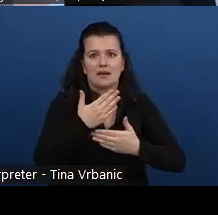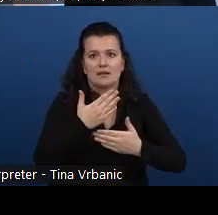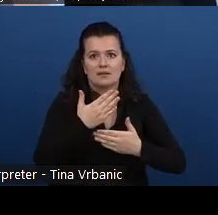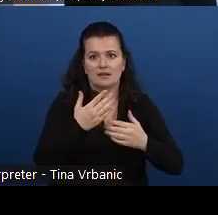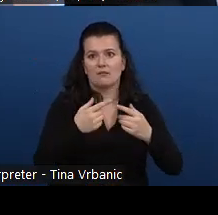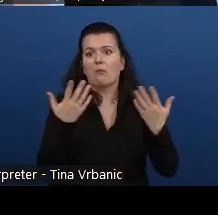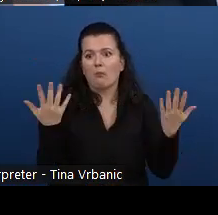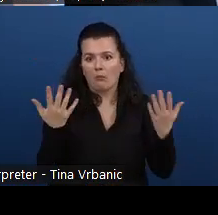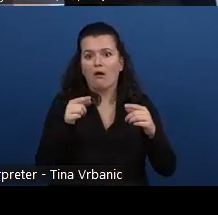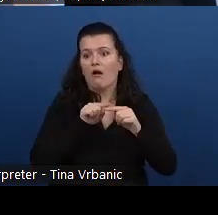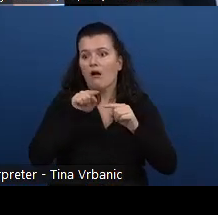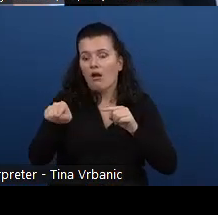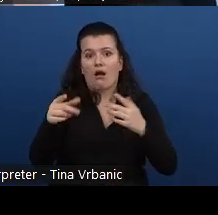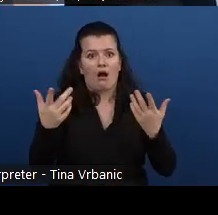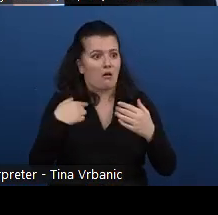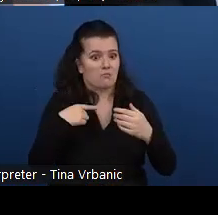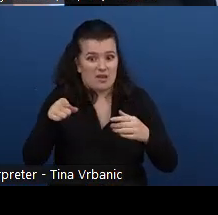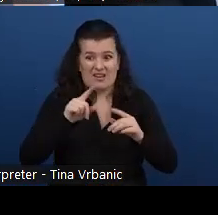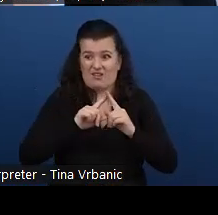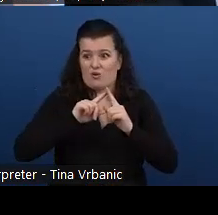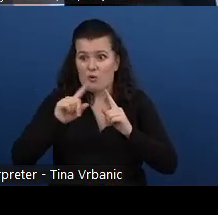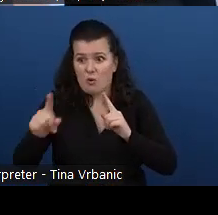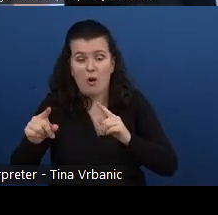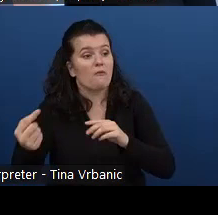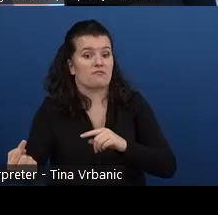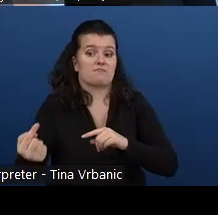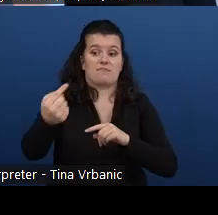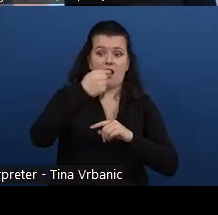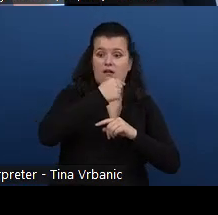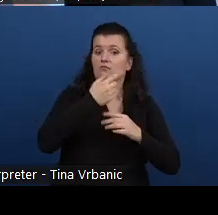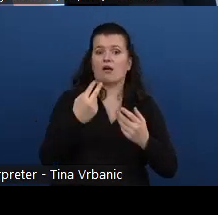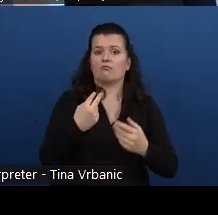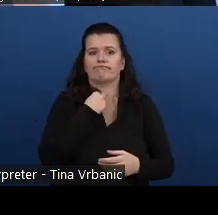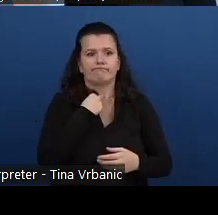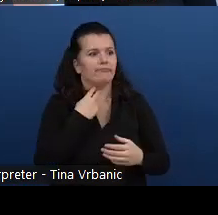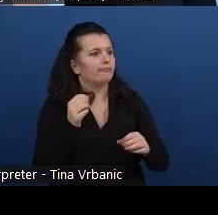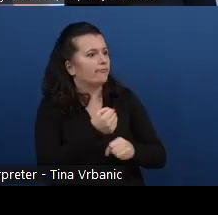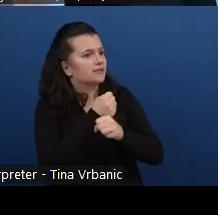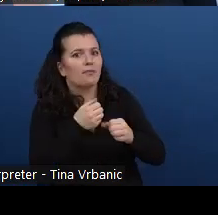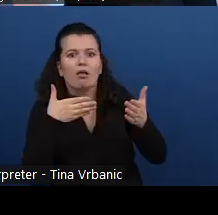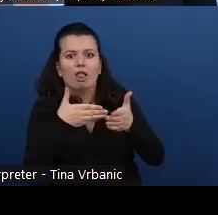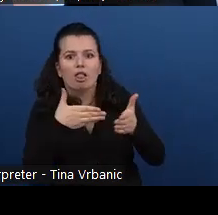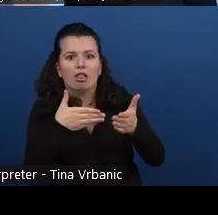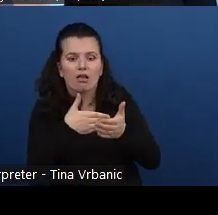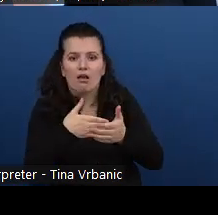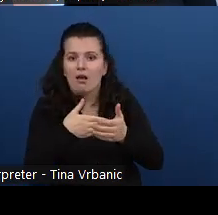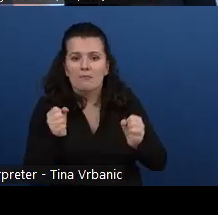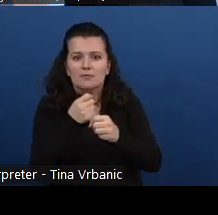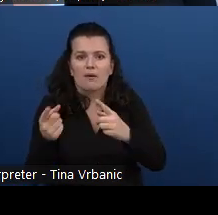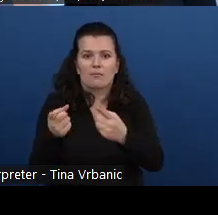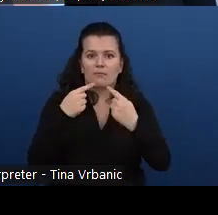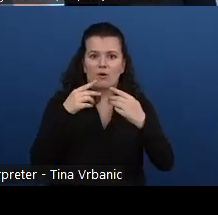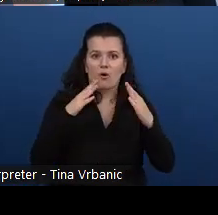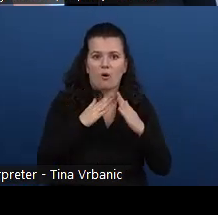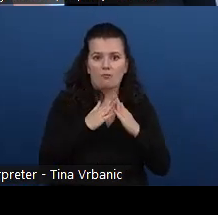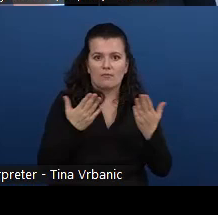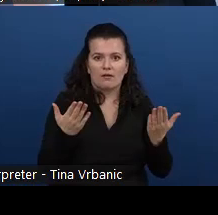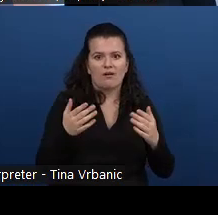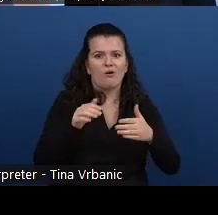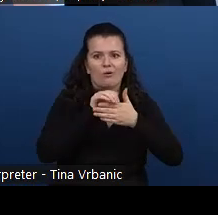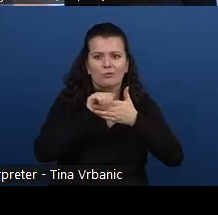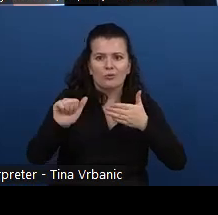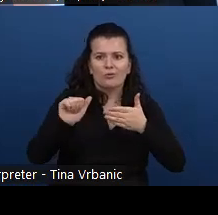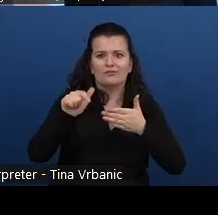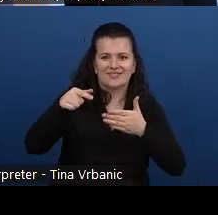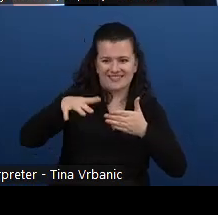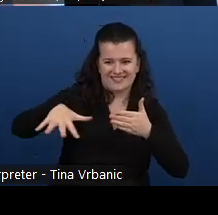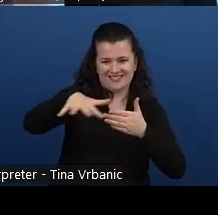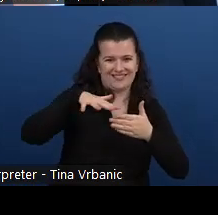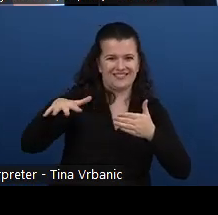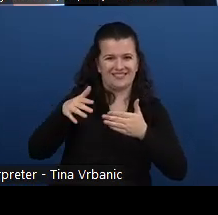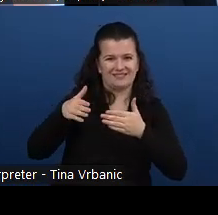So they couldn't go back home because nothing was planned to help them.